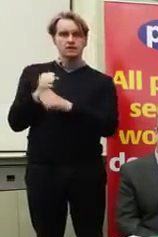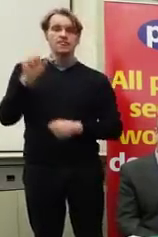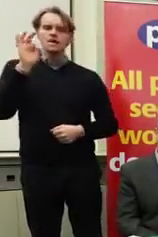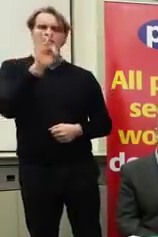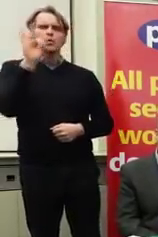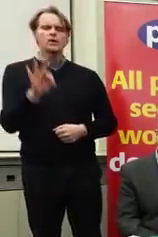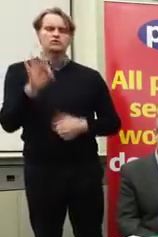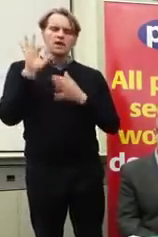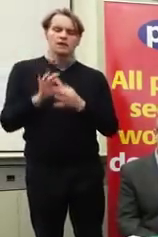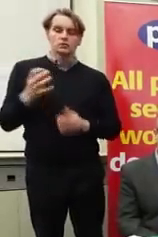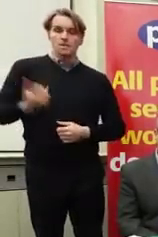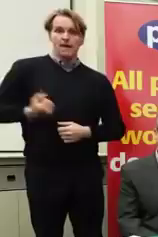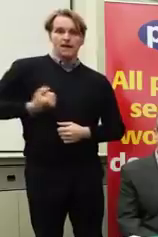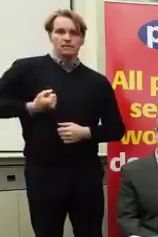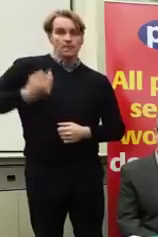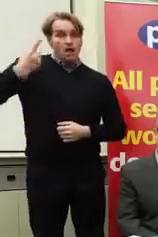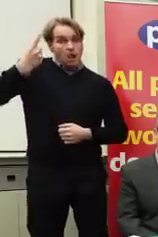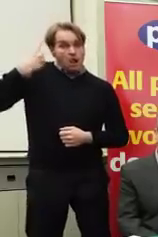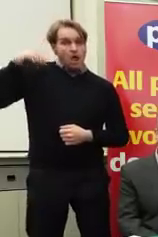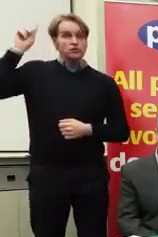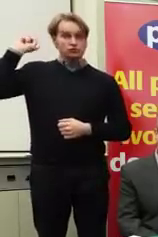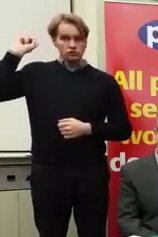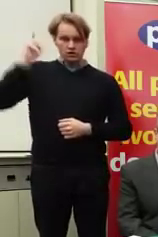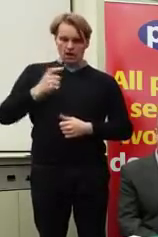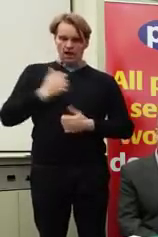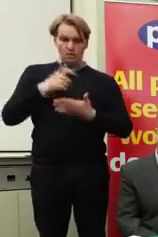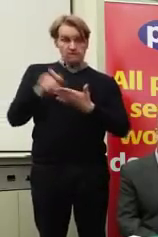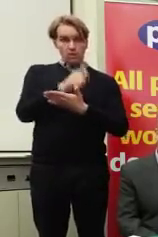last year's historic vote the biggest turnout ever in a PCS ballot we